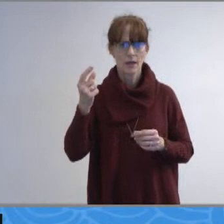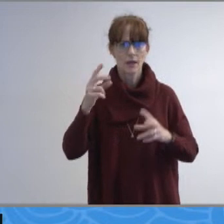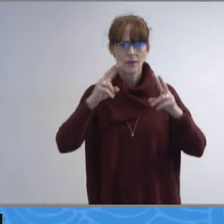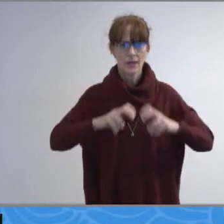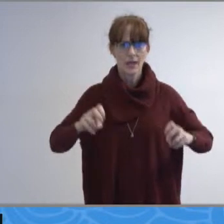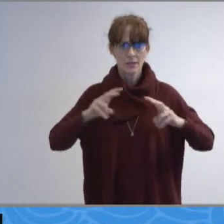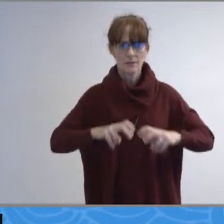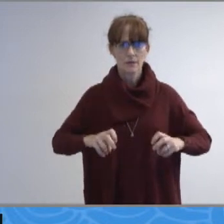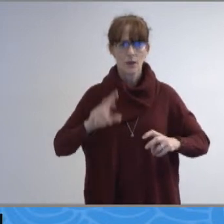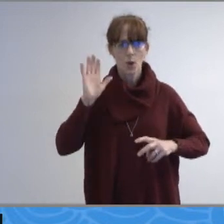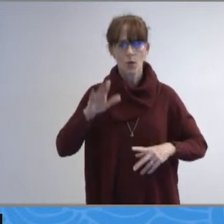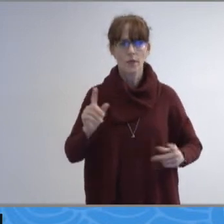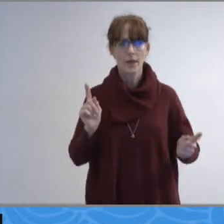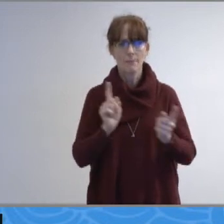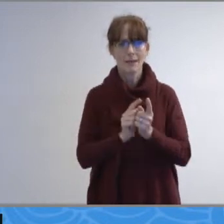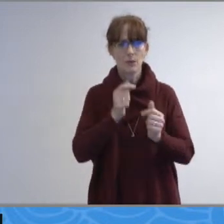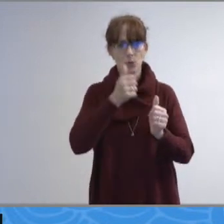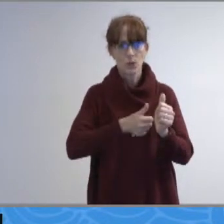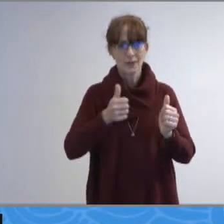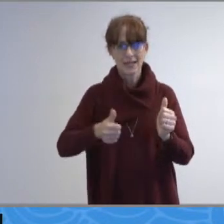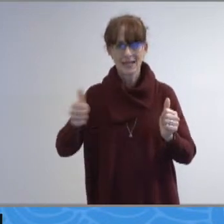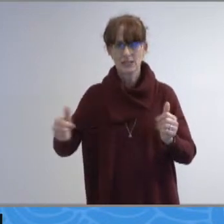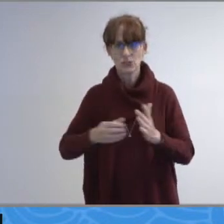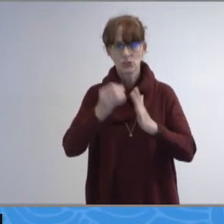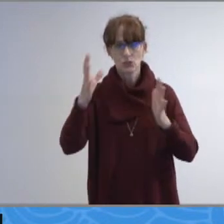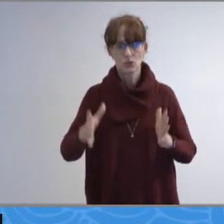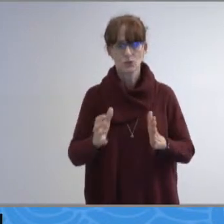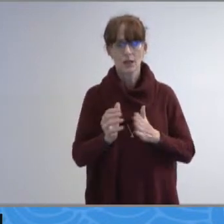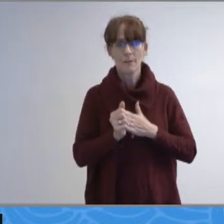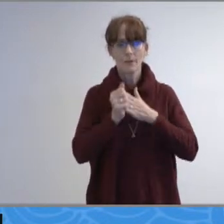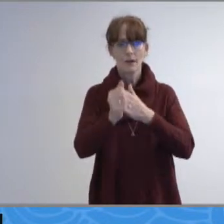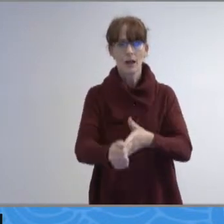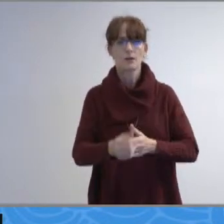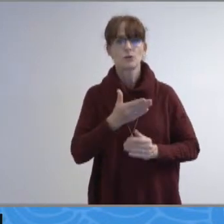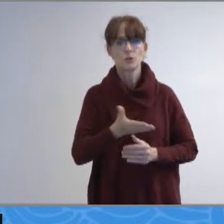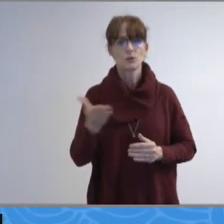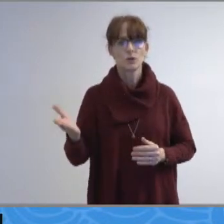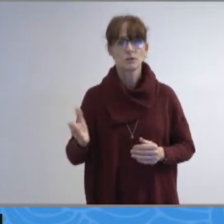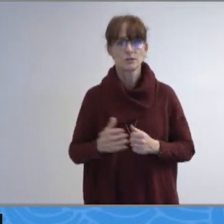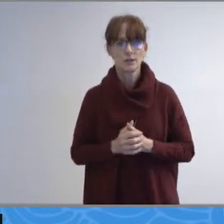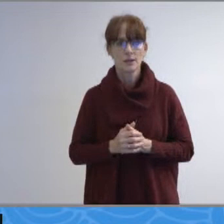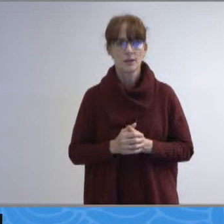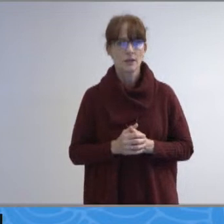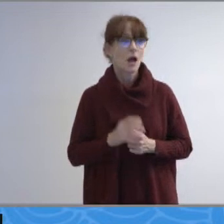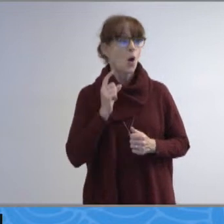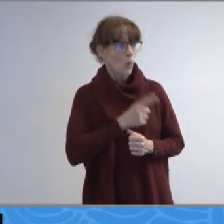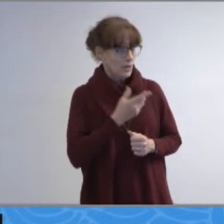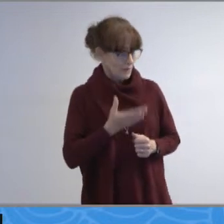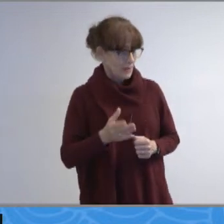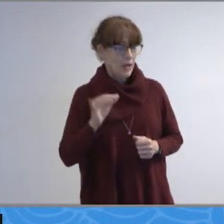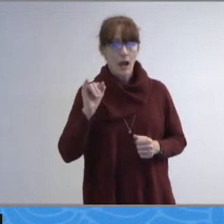and will they meet with each student to help guide them to the resources? So that was one of the things that the i-Ready team